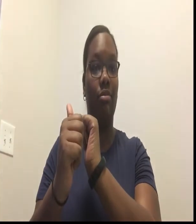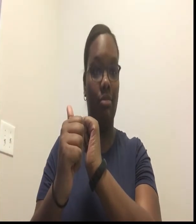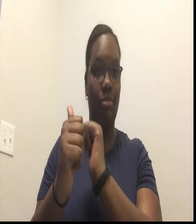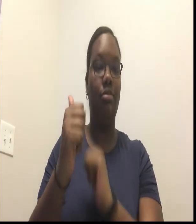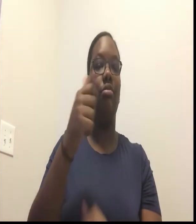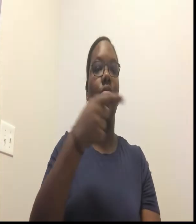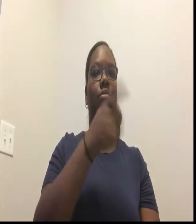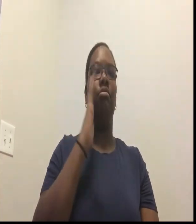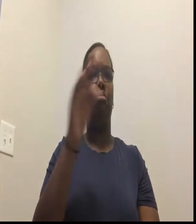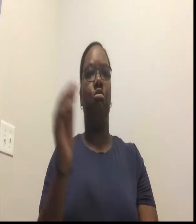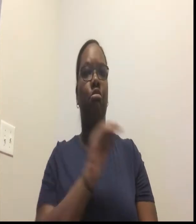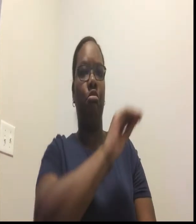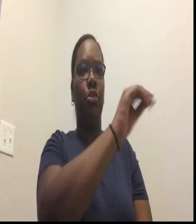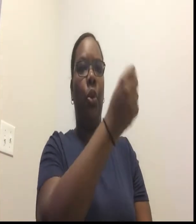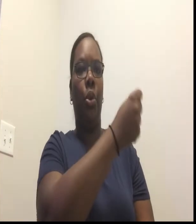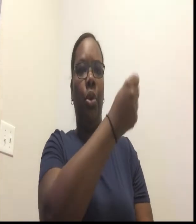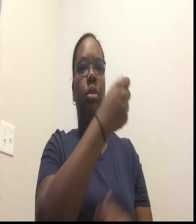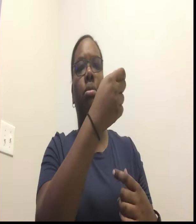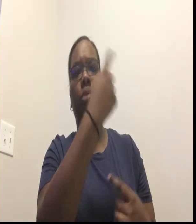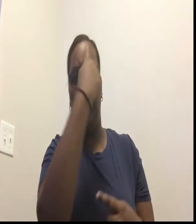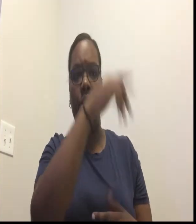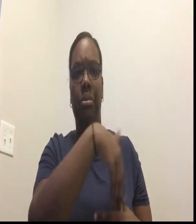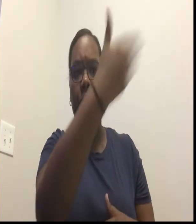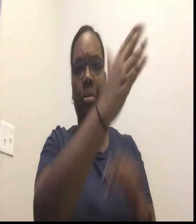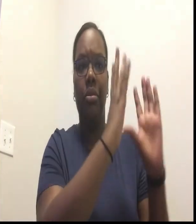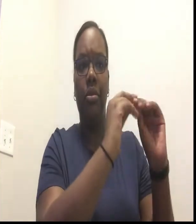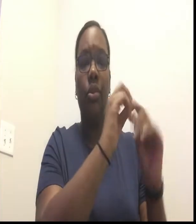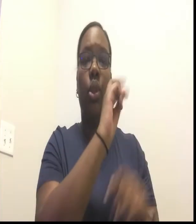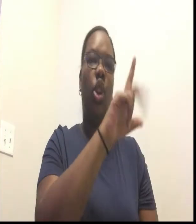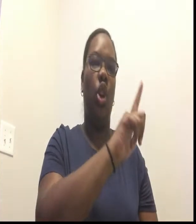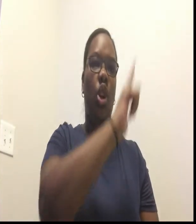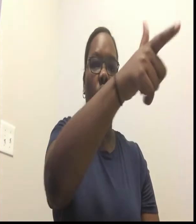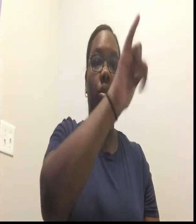then it gets put on the table for another meeting or just later in that